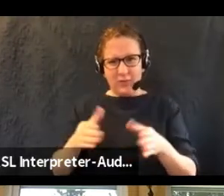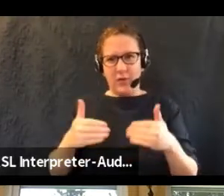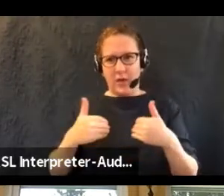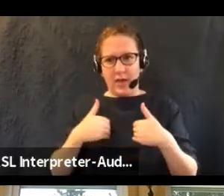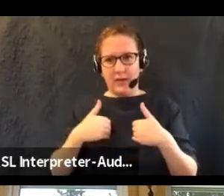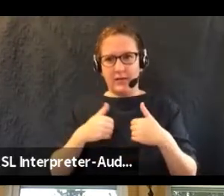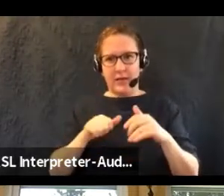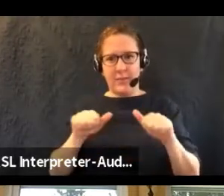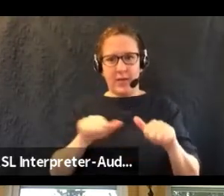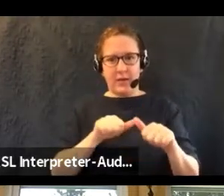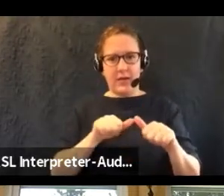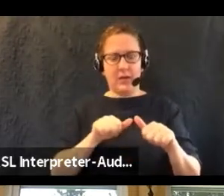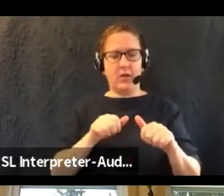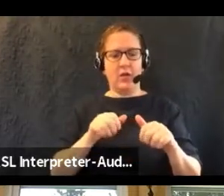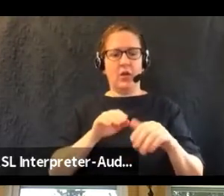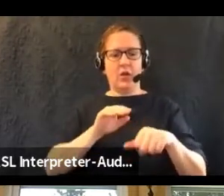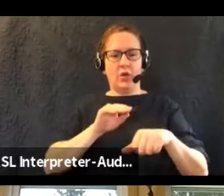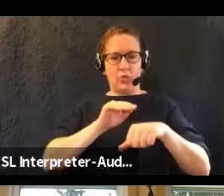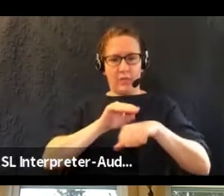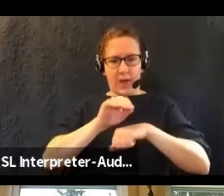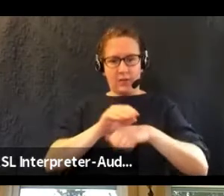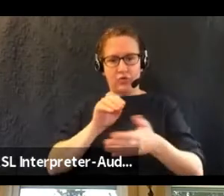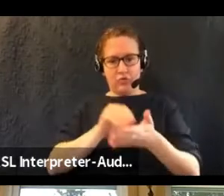to advise a student.